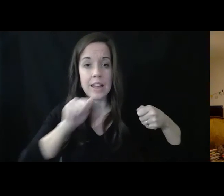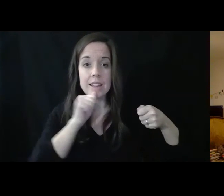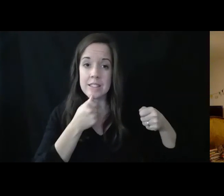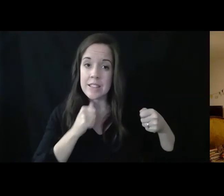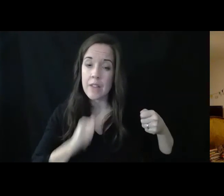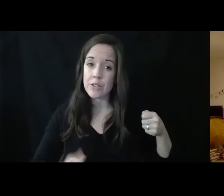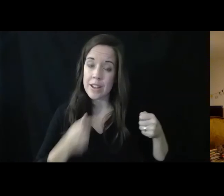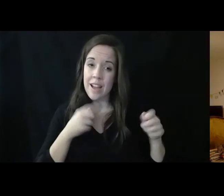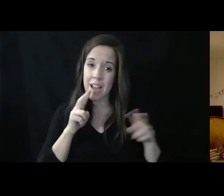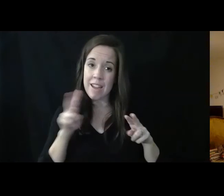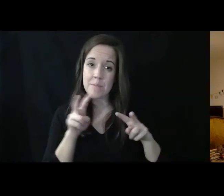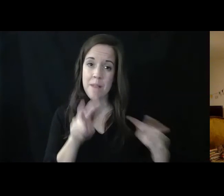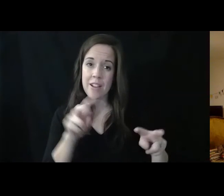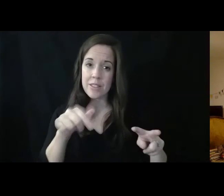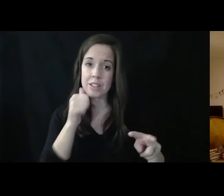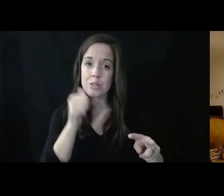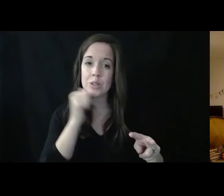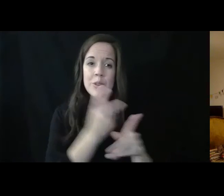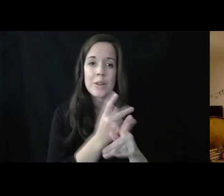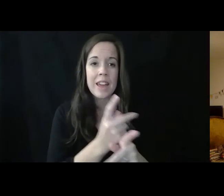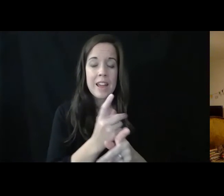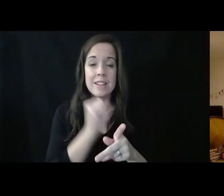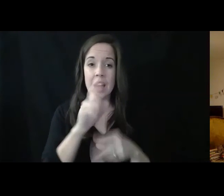for a moment not about God or His plans but her own